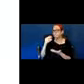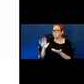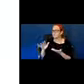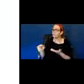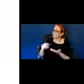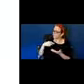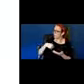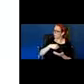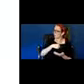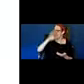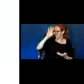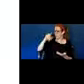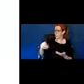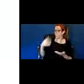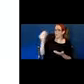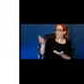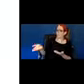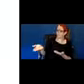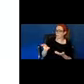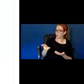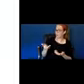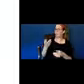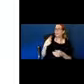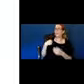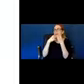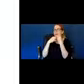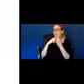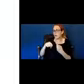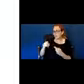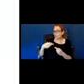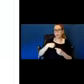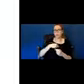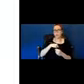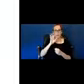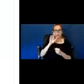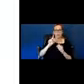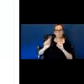and we're gonna keep coming back no matter what happens to them.